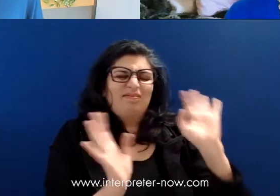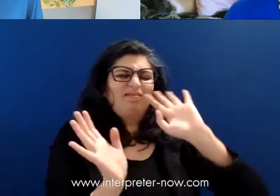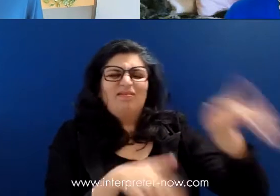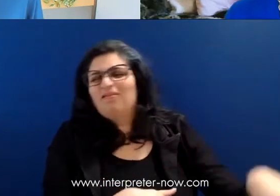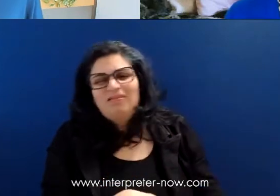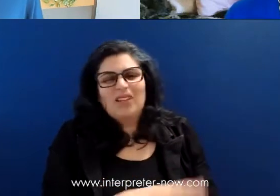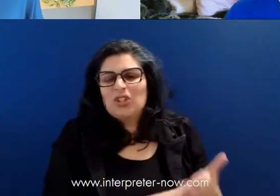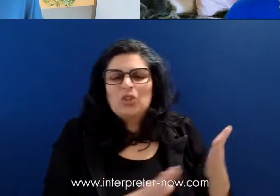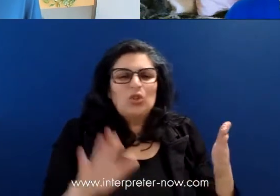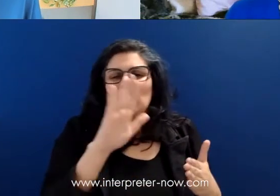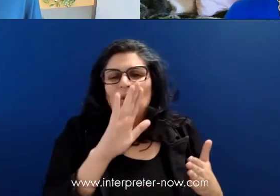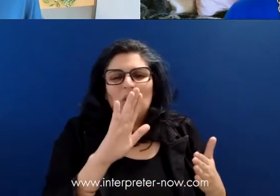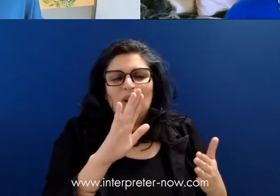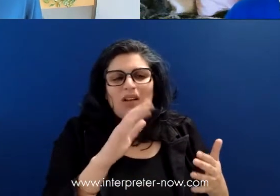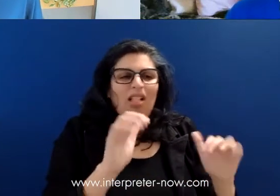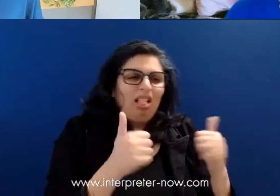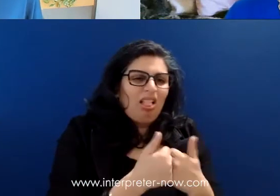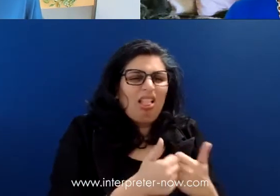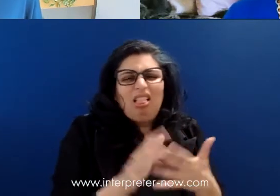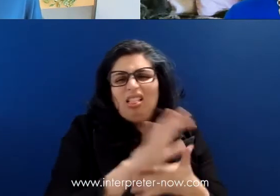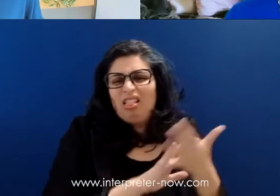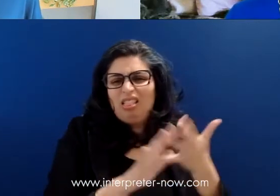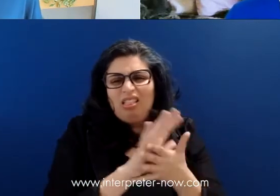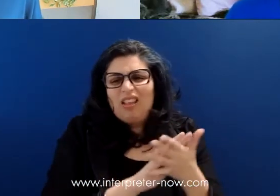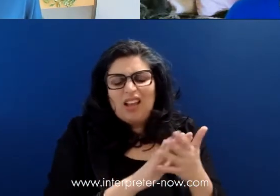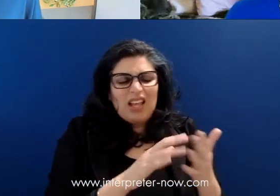and too nebulous for me to figure out and it requires too much work.